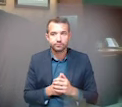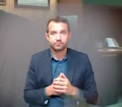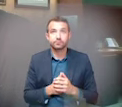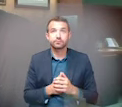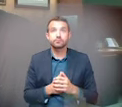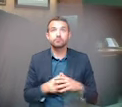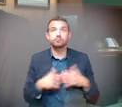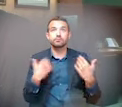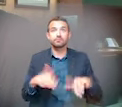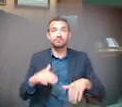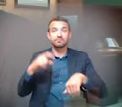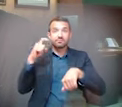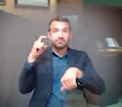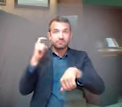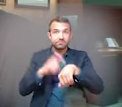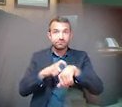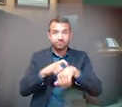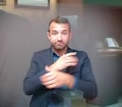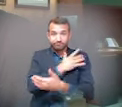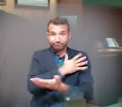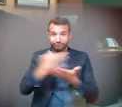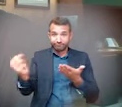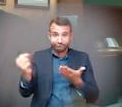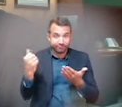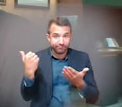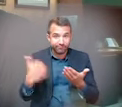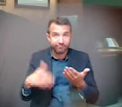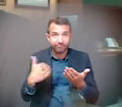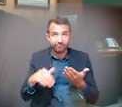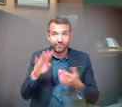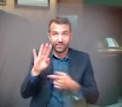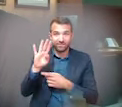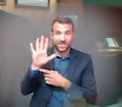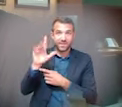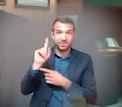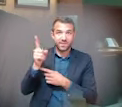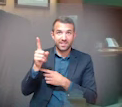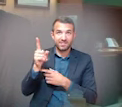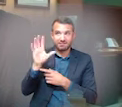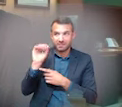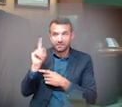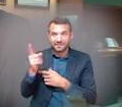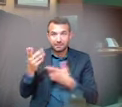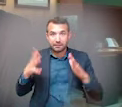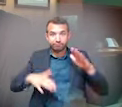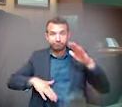I cannot believe that we are already at 45, 50 minutes here.